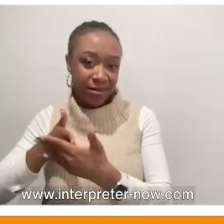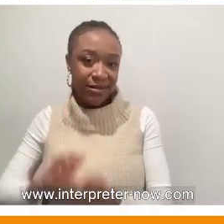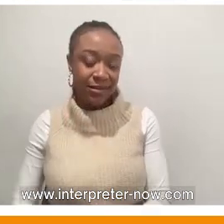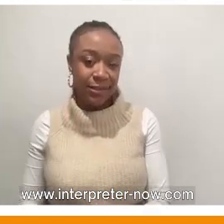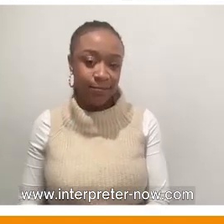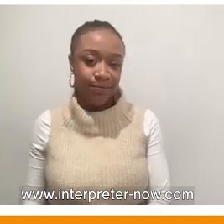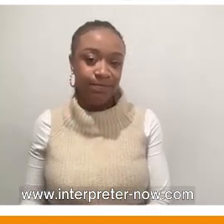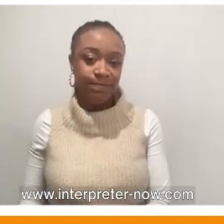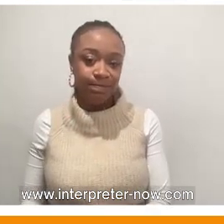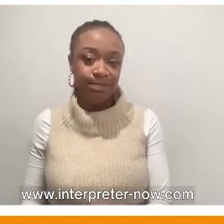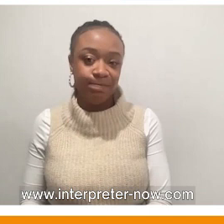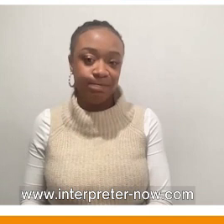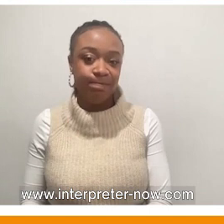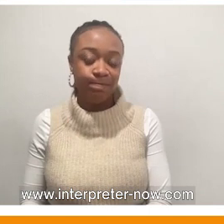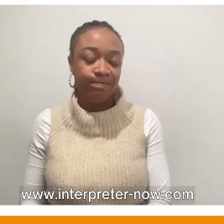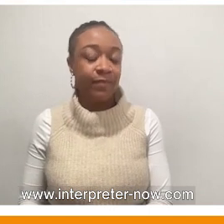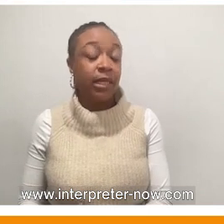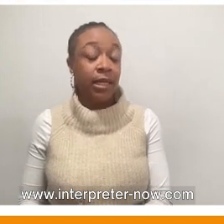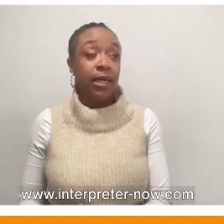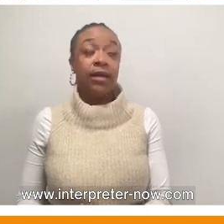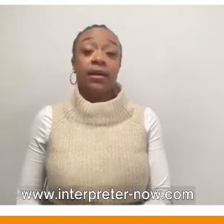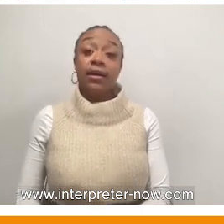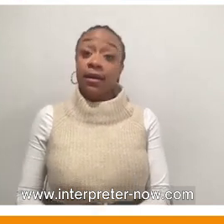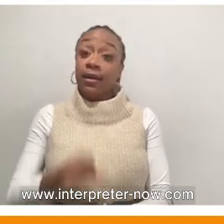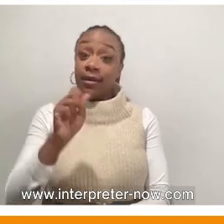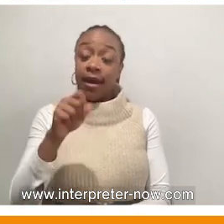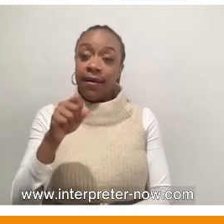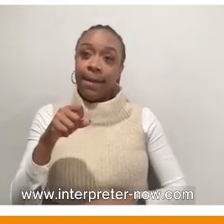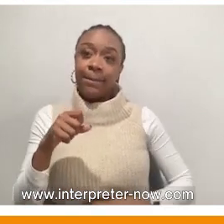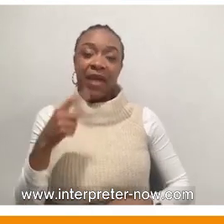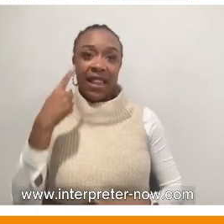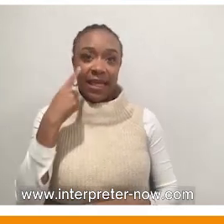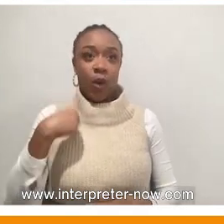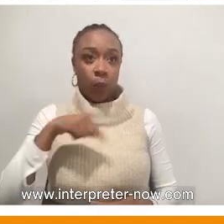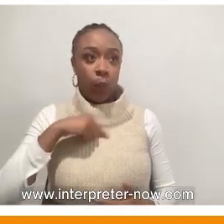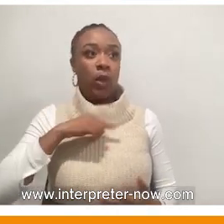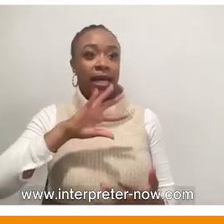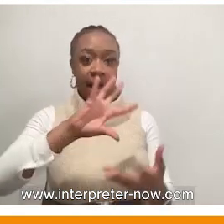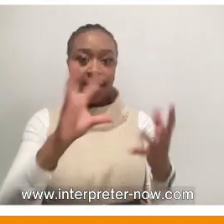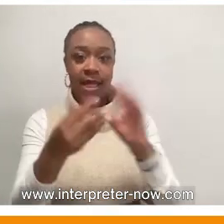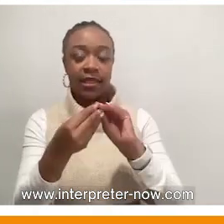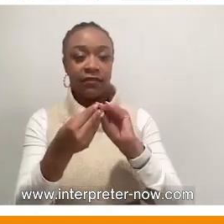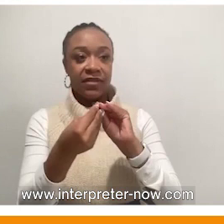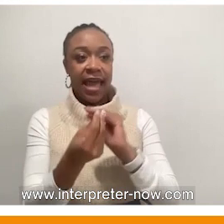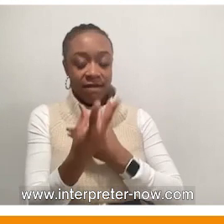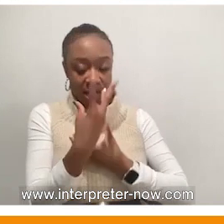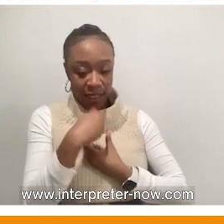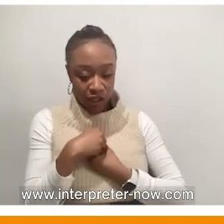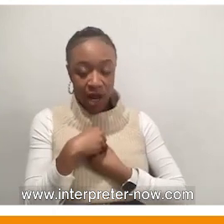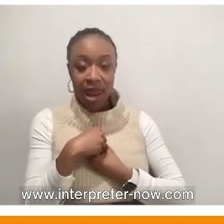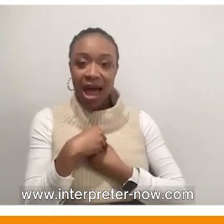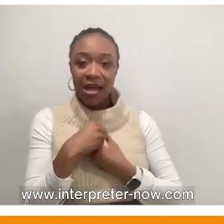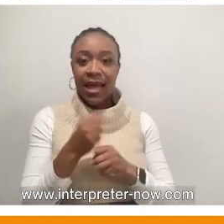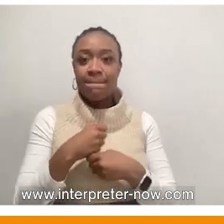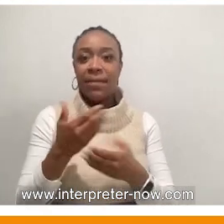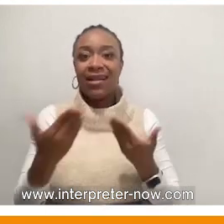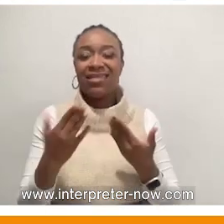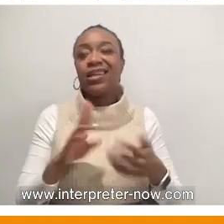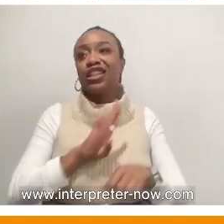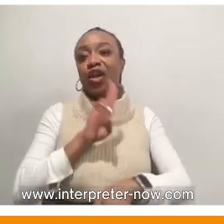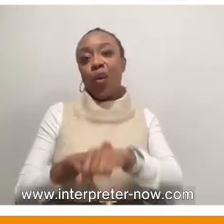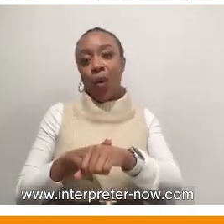Yeah, I think we have collectively internalized and made normal, a lot of things